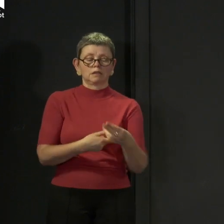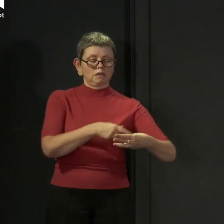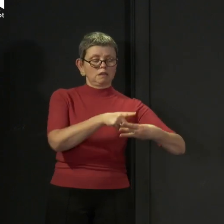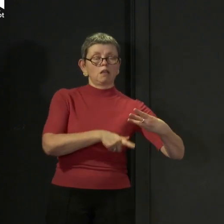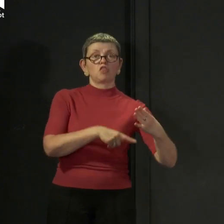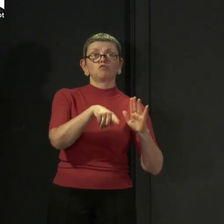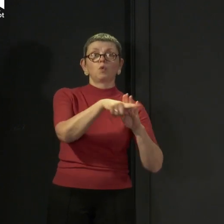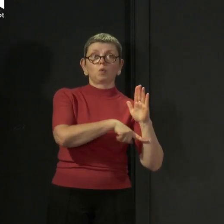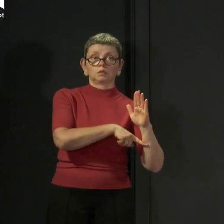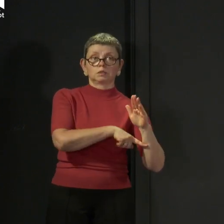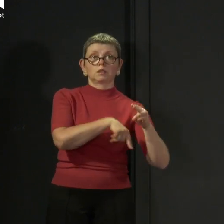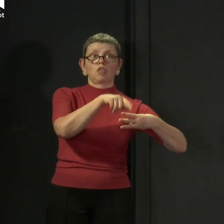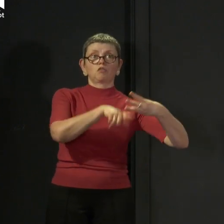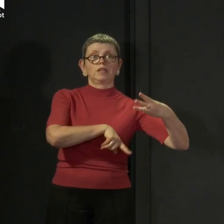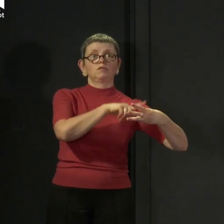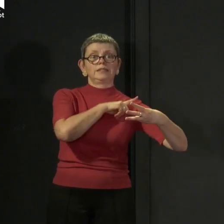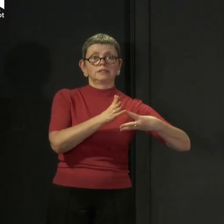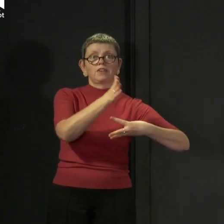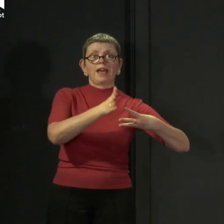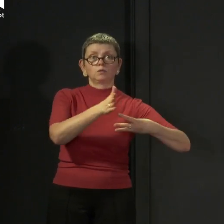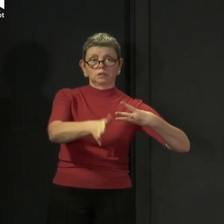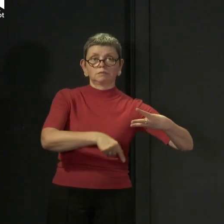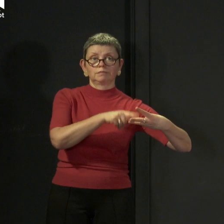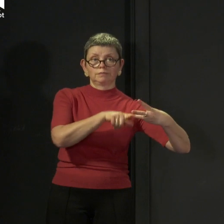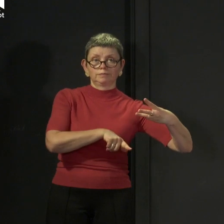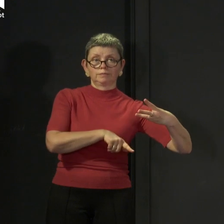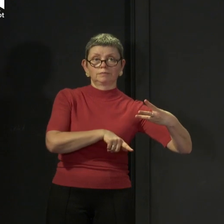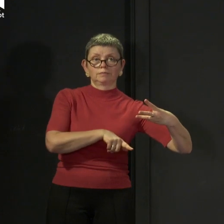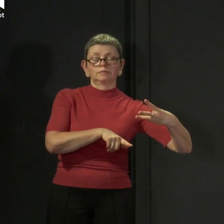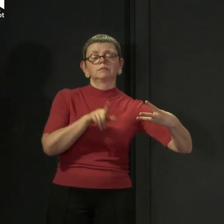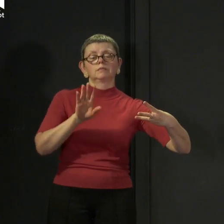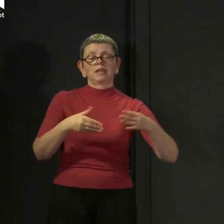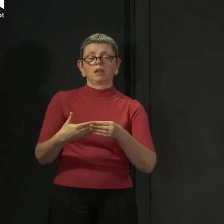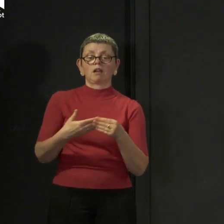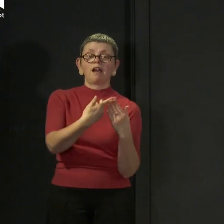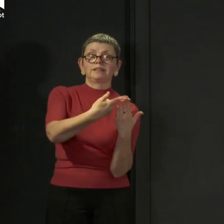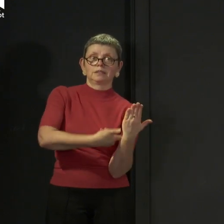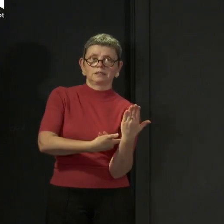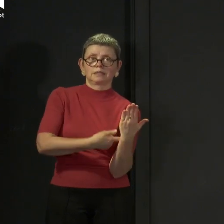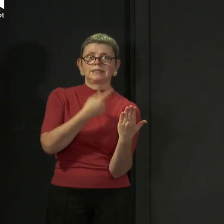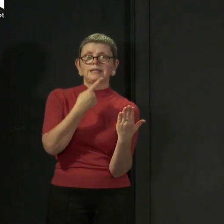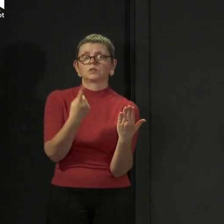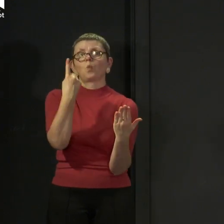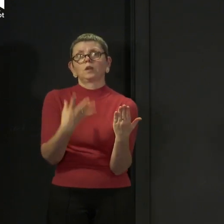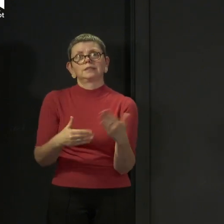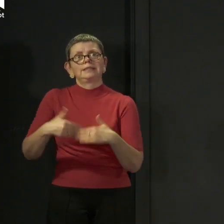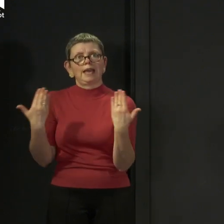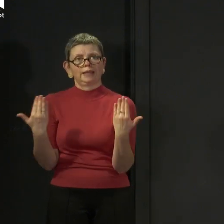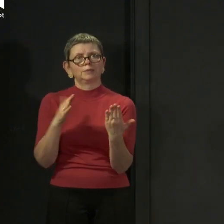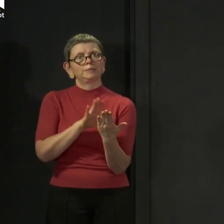defences to, if you were out and challenged on being out of your home. The once a day